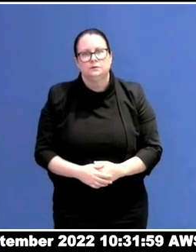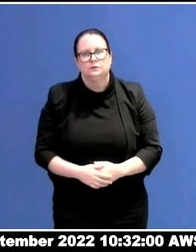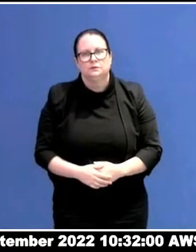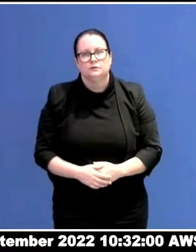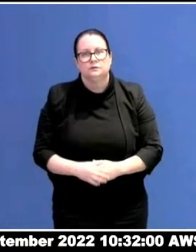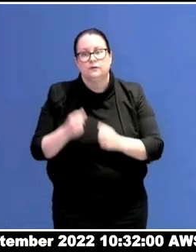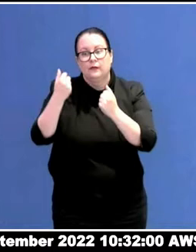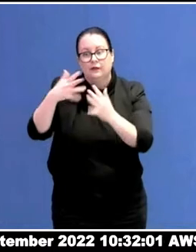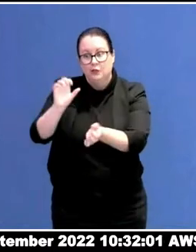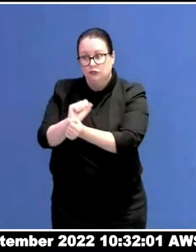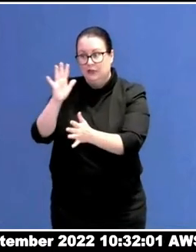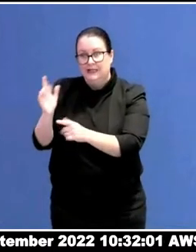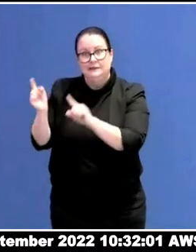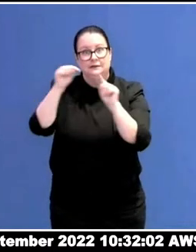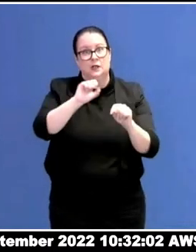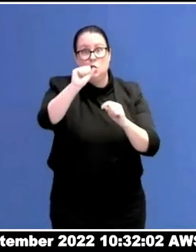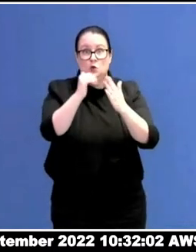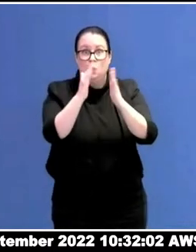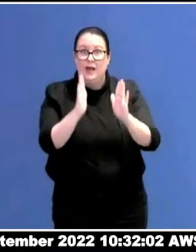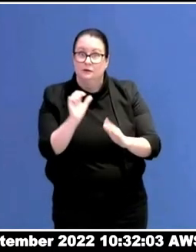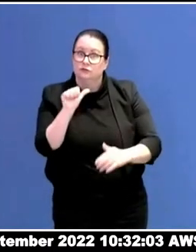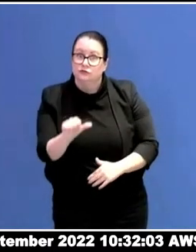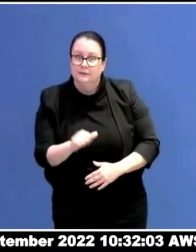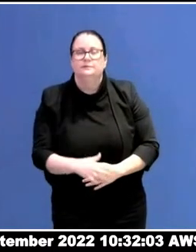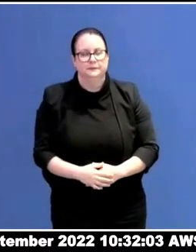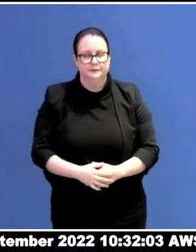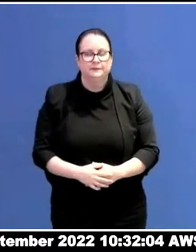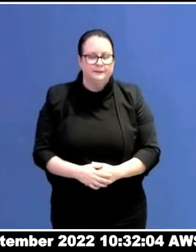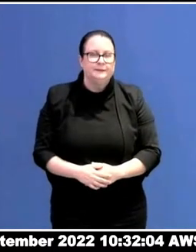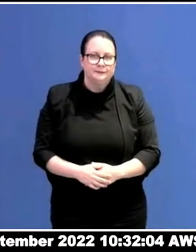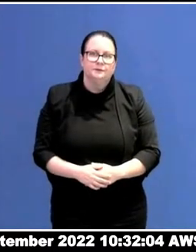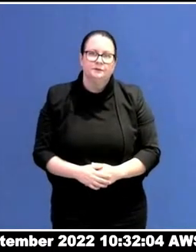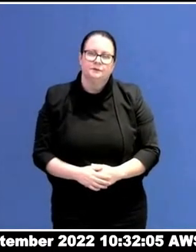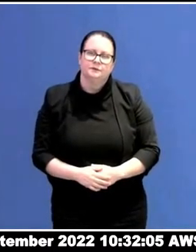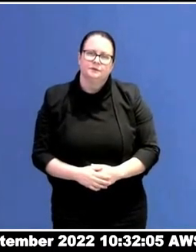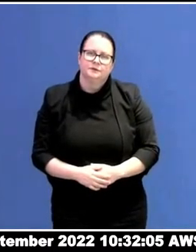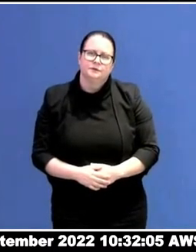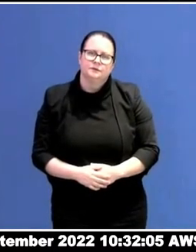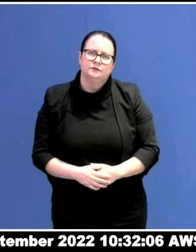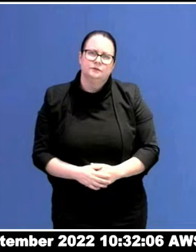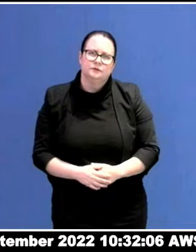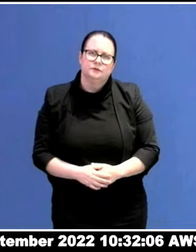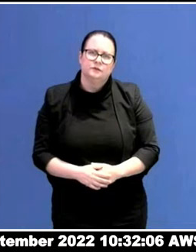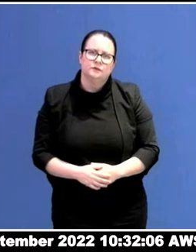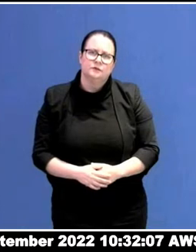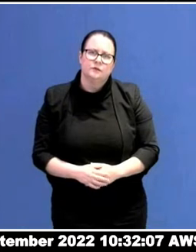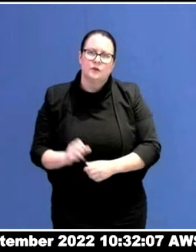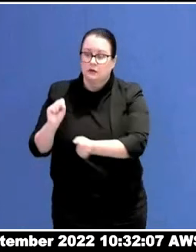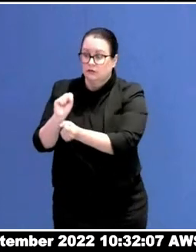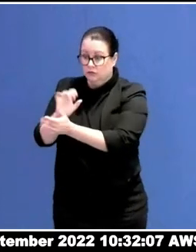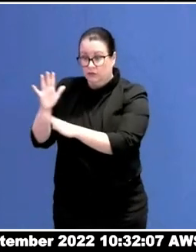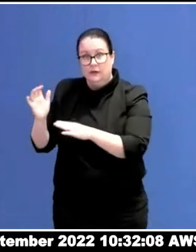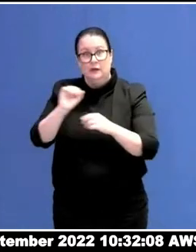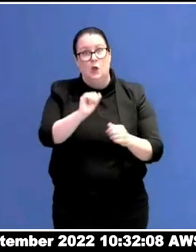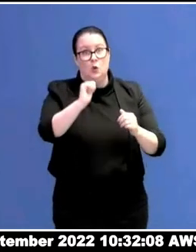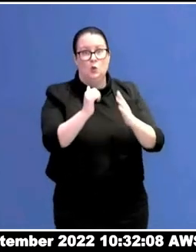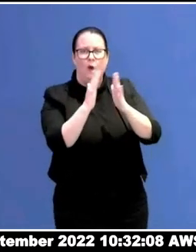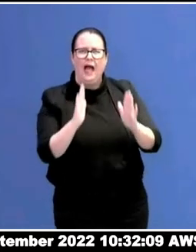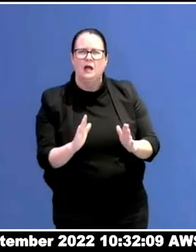Yes. MR GRIFFIN: How would you describe his demeanour, his conduct upon his